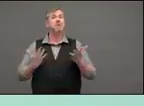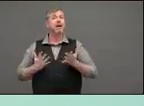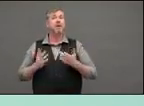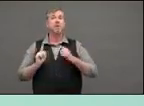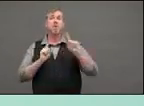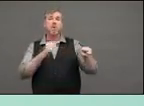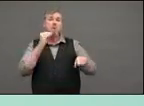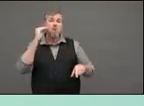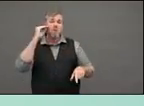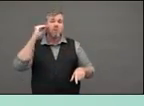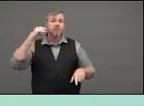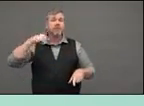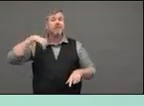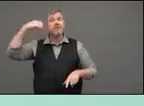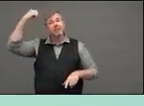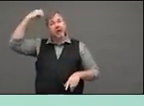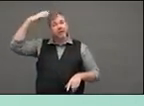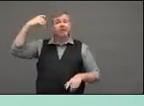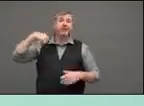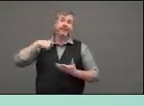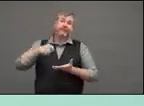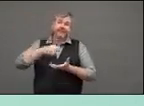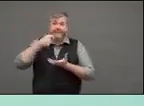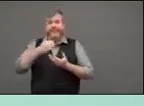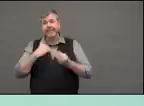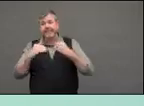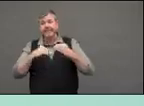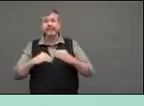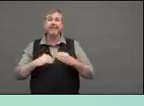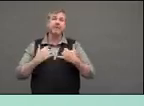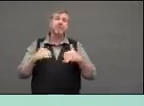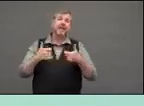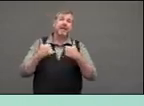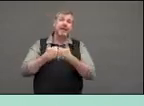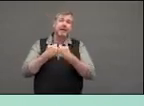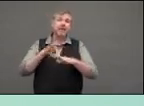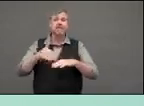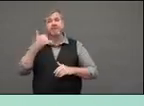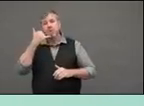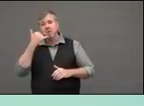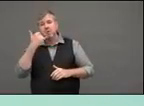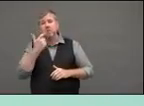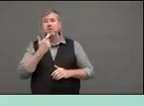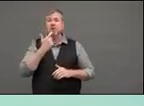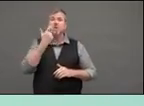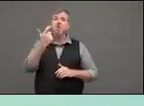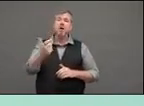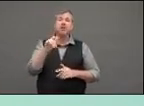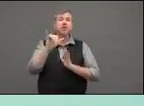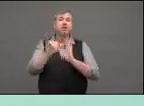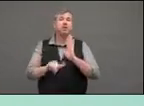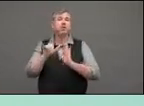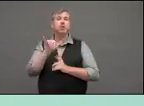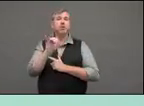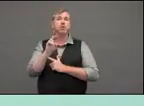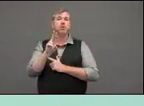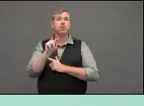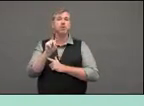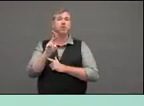on my phone i watch youtube and that's that's pretty much kind of what i do from day to day.